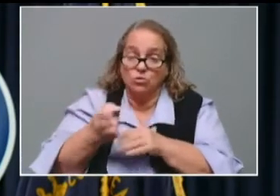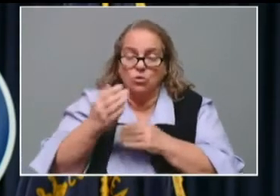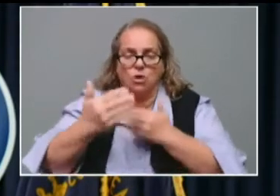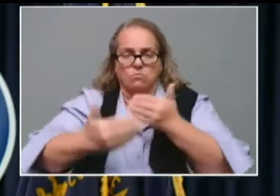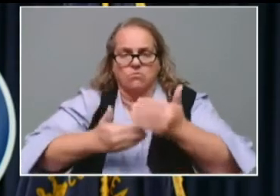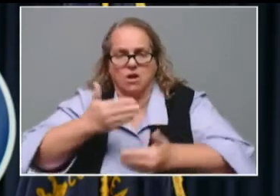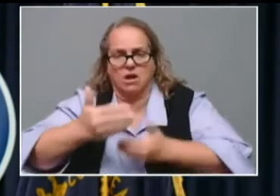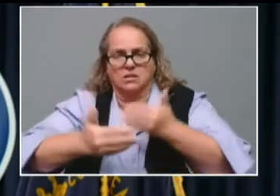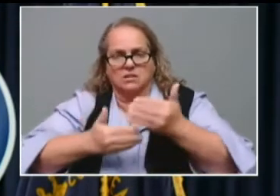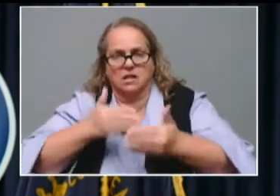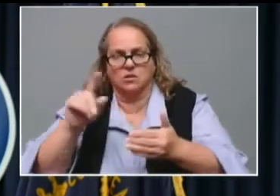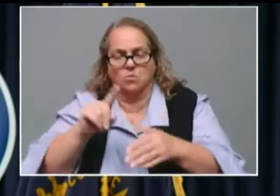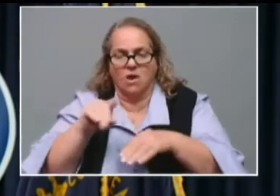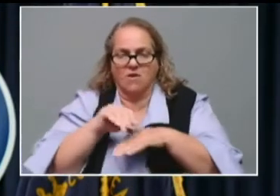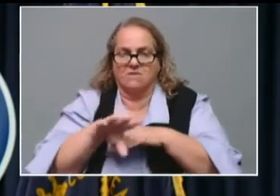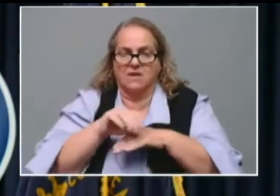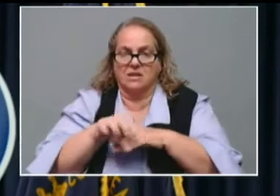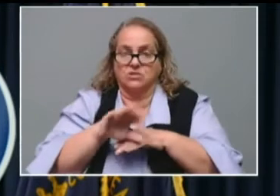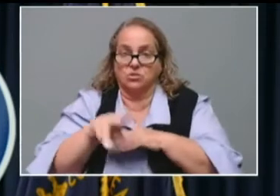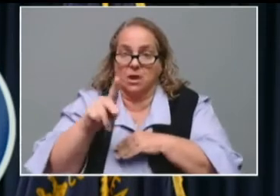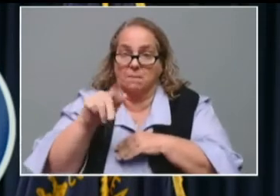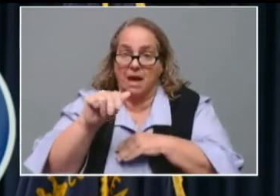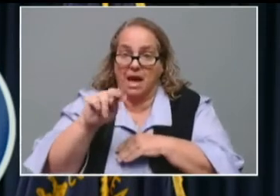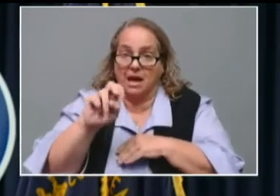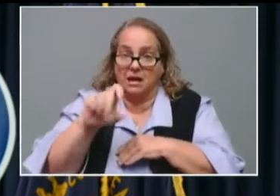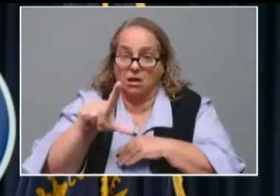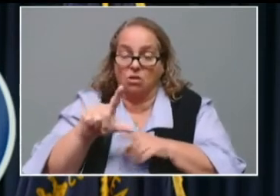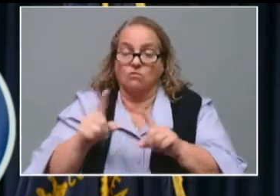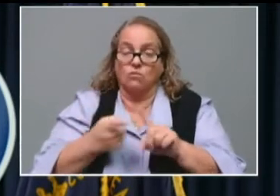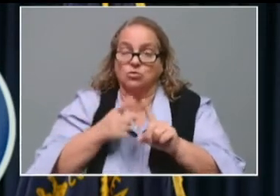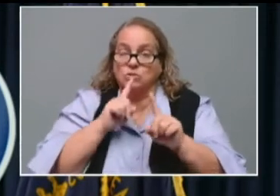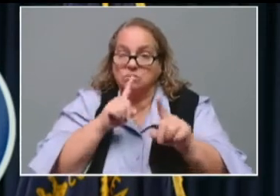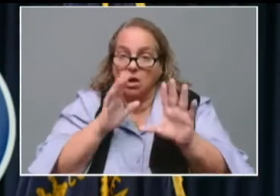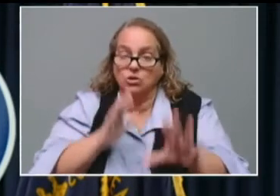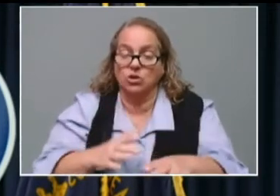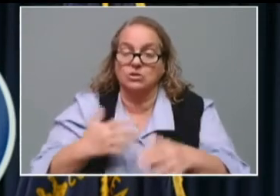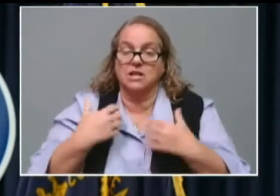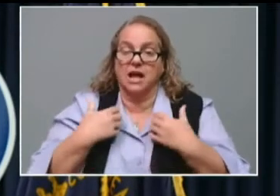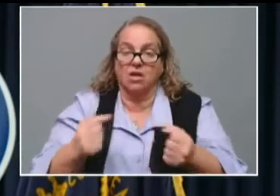panel, first responders, healthcare heroes and family members of those who